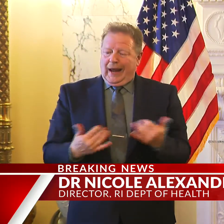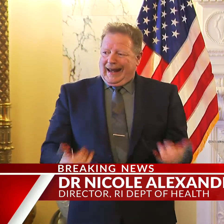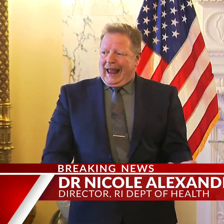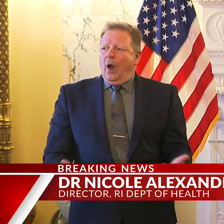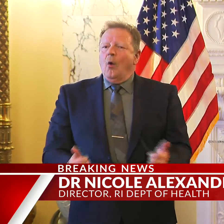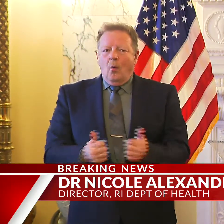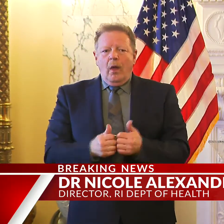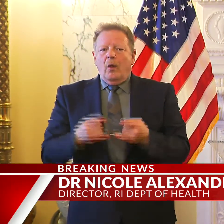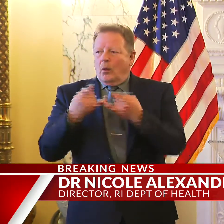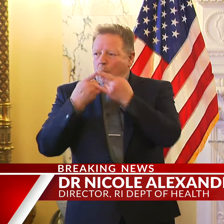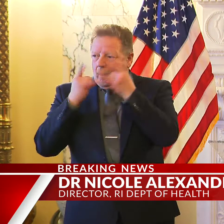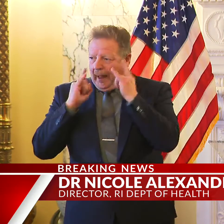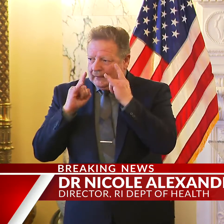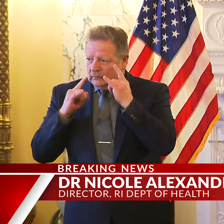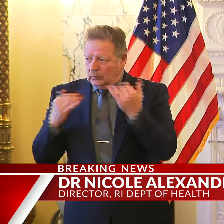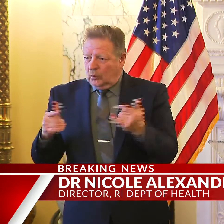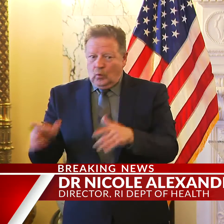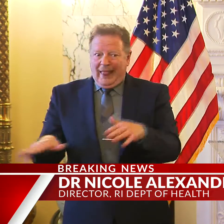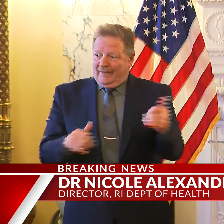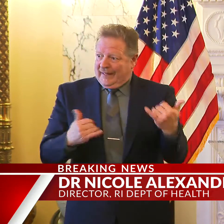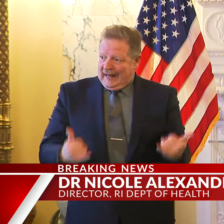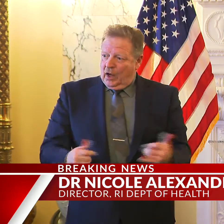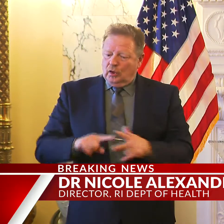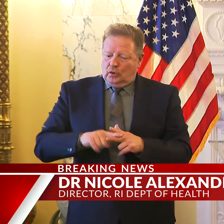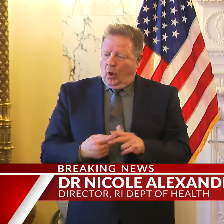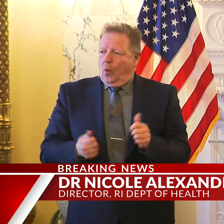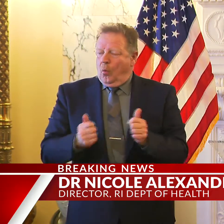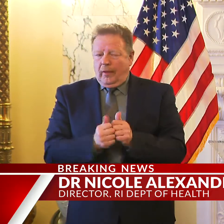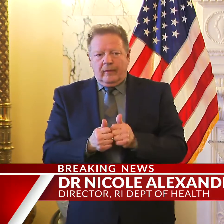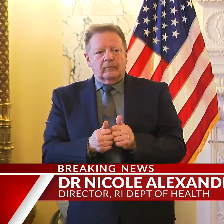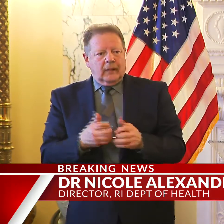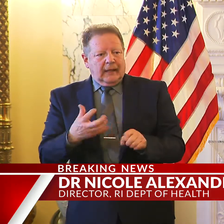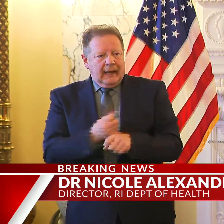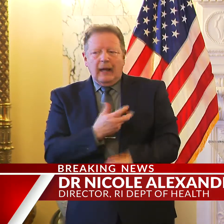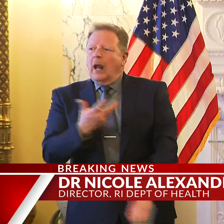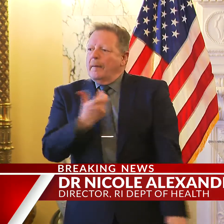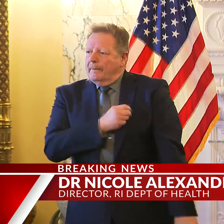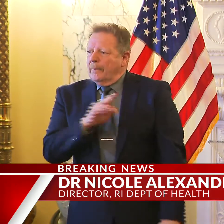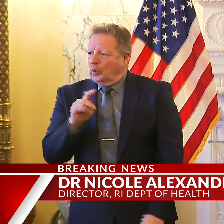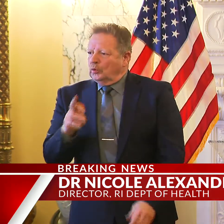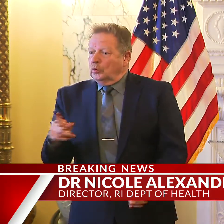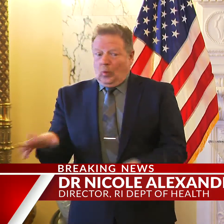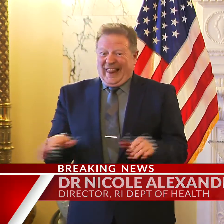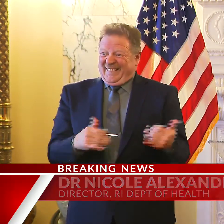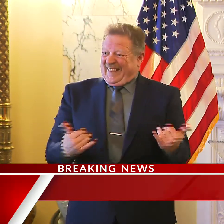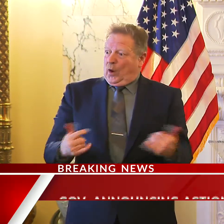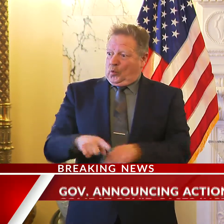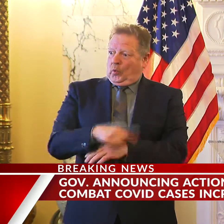HAVE THE 20TH. YOU HAVE LEFT THIS CONVERSATION EQUIPPED WITH KNOWING START NOW WITH